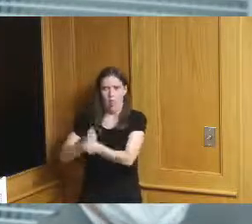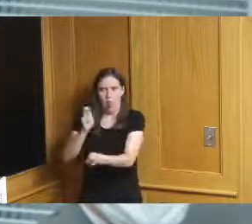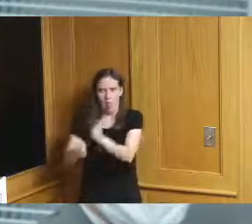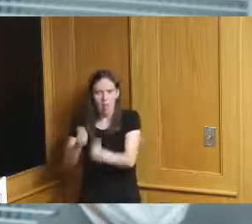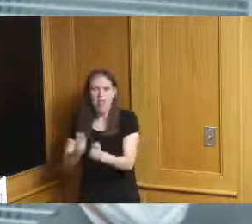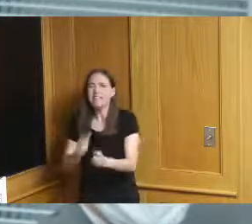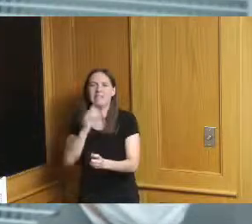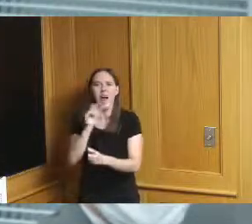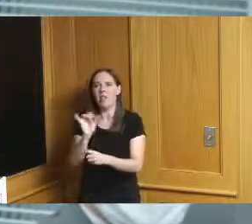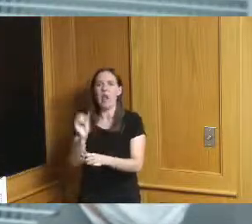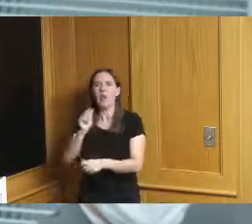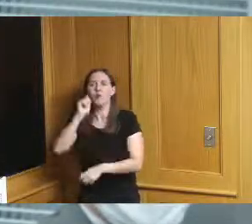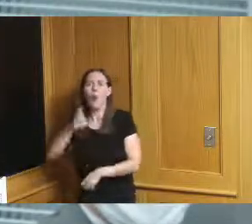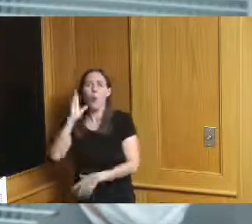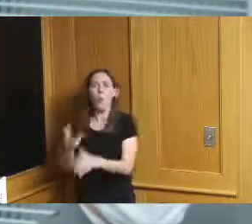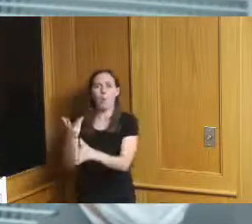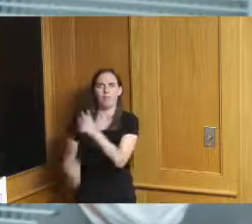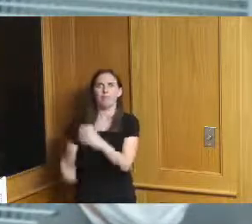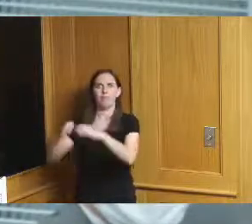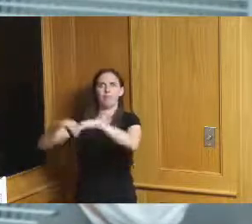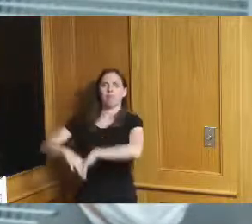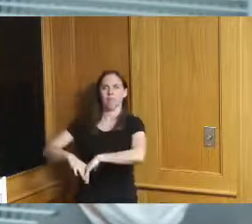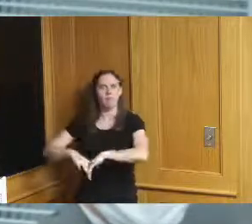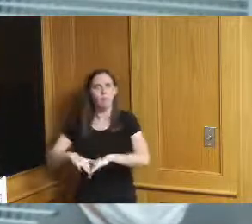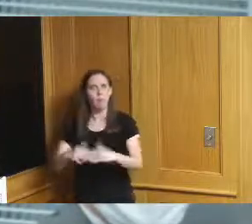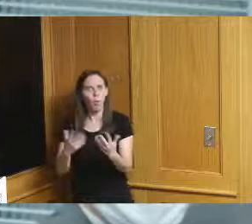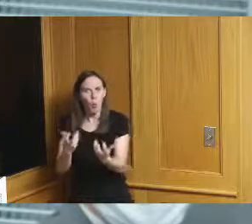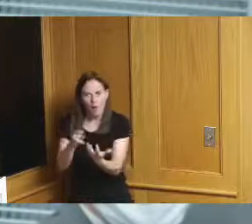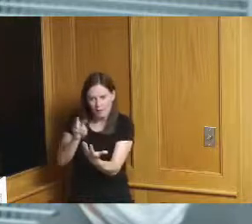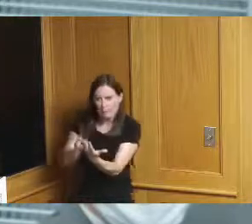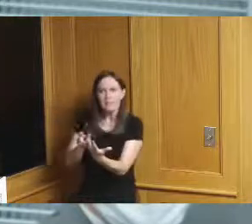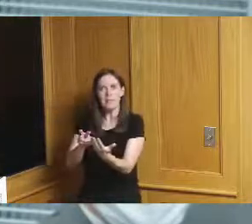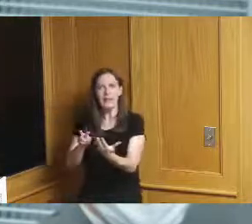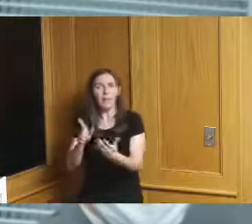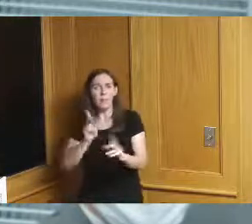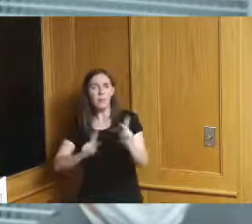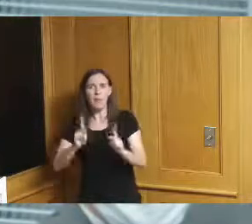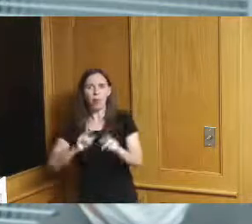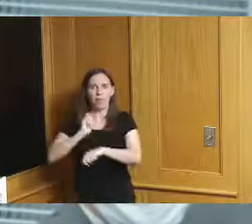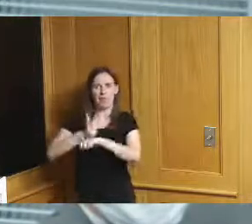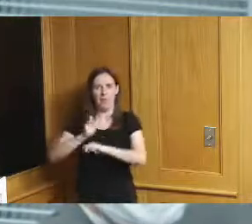making sure that when they built someone approves a building permit that it already has the other